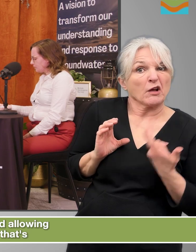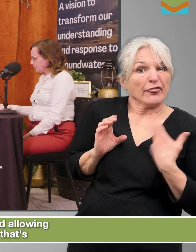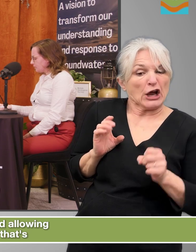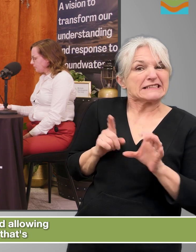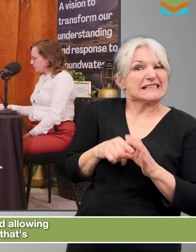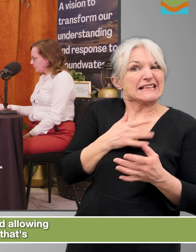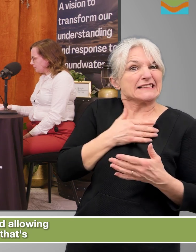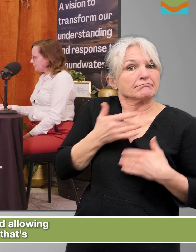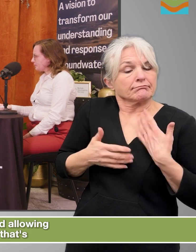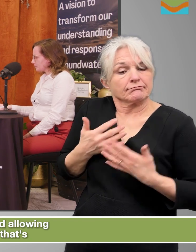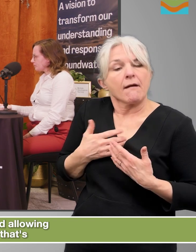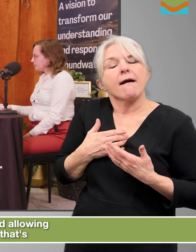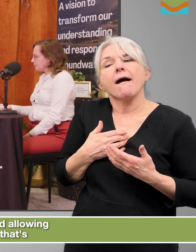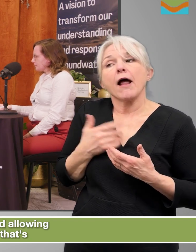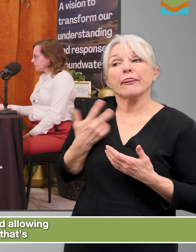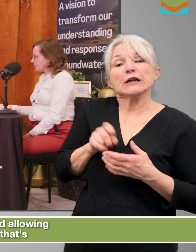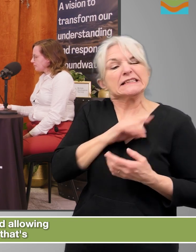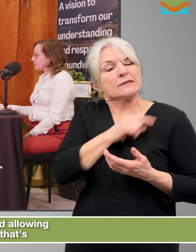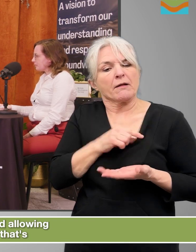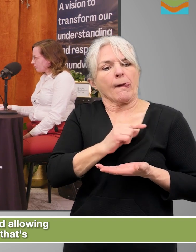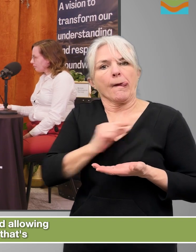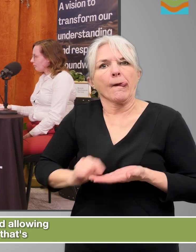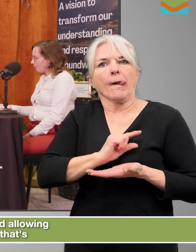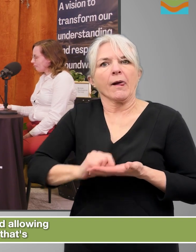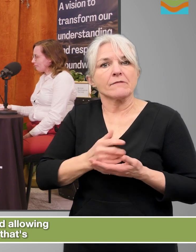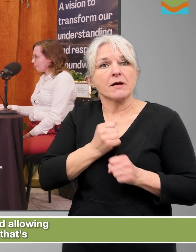a project on Newcastle Gateshead allowing us to build on the innovation that's